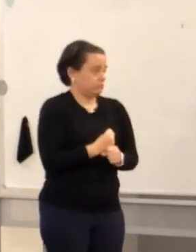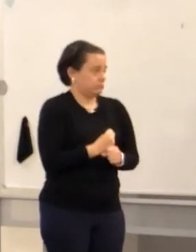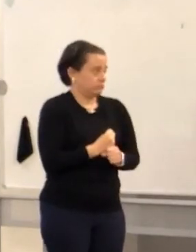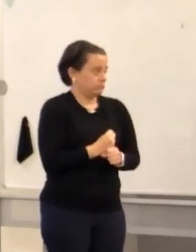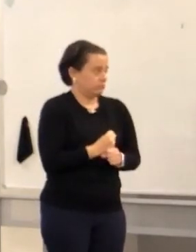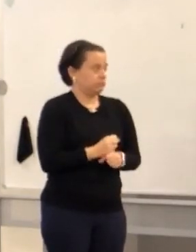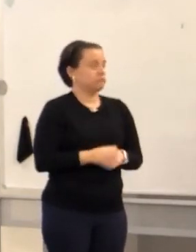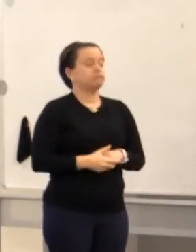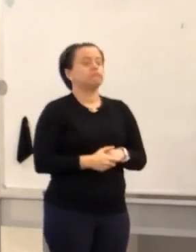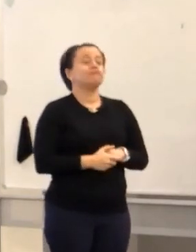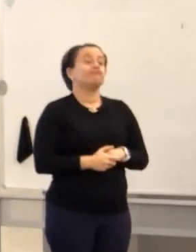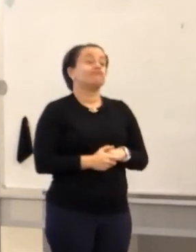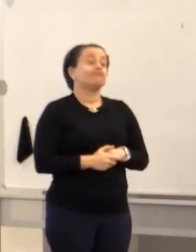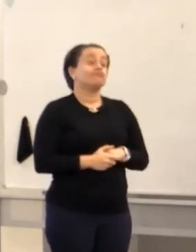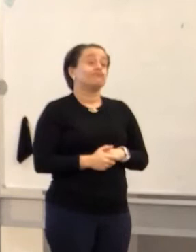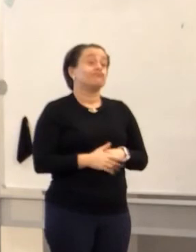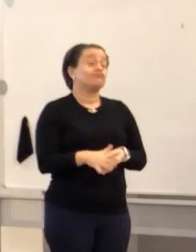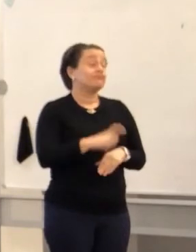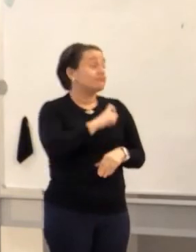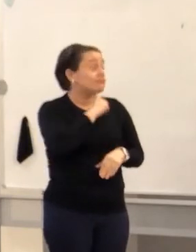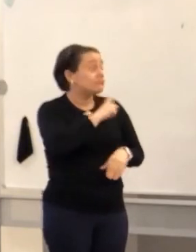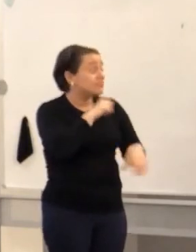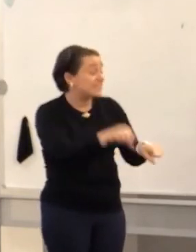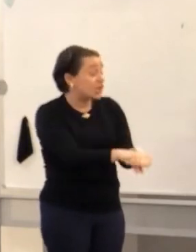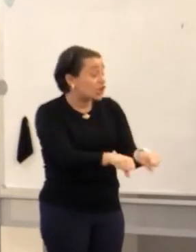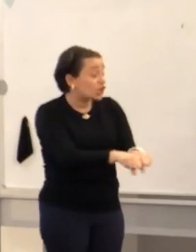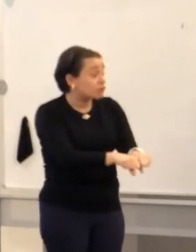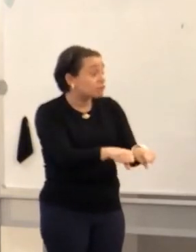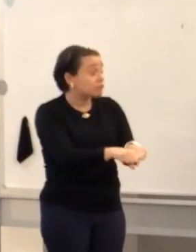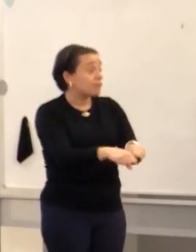So, a sneaker might have a certain shape